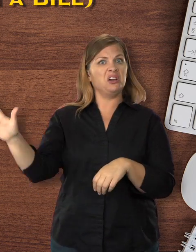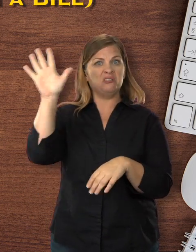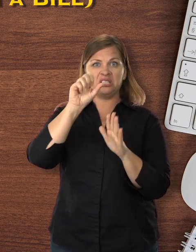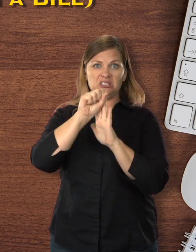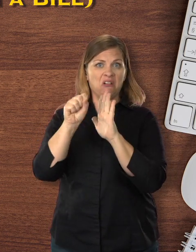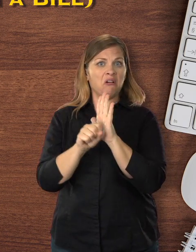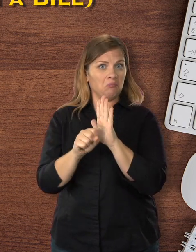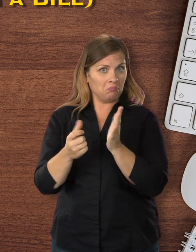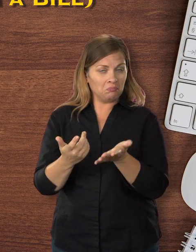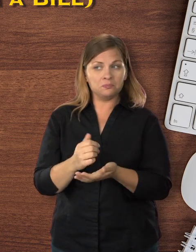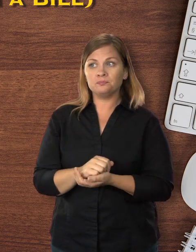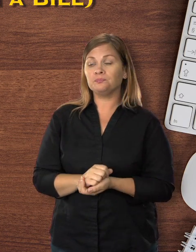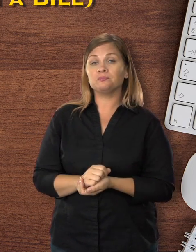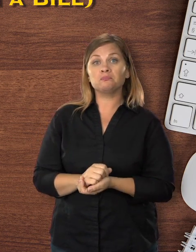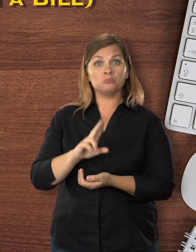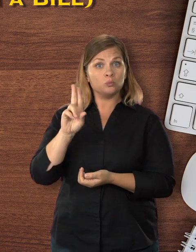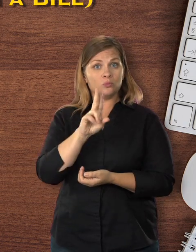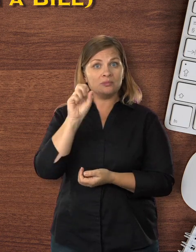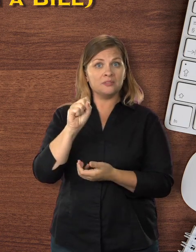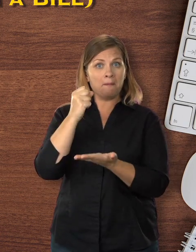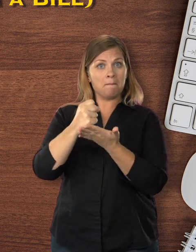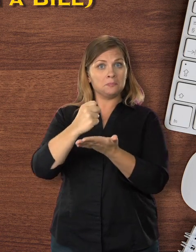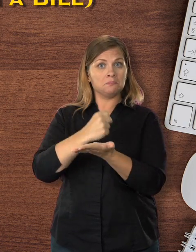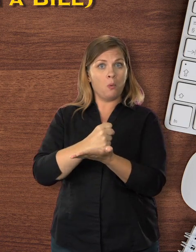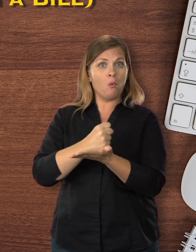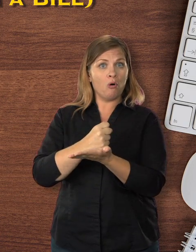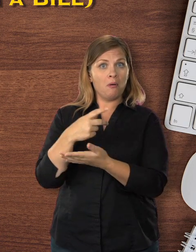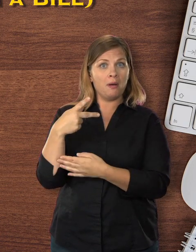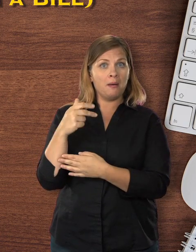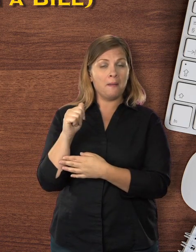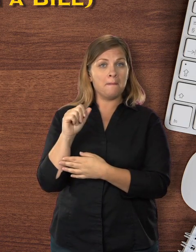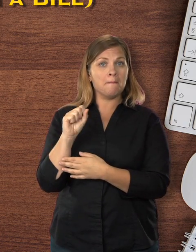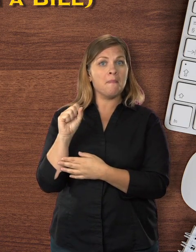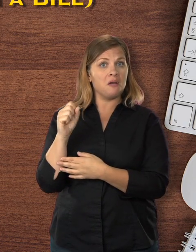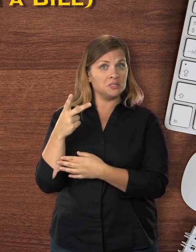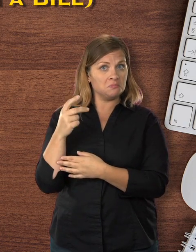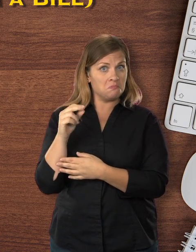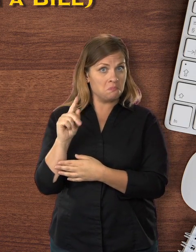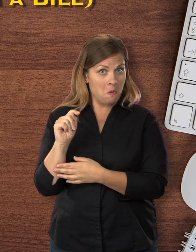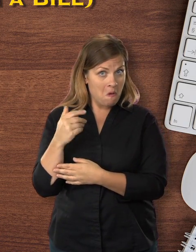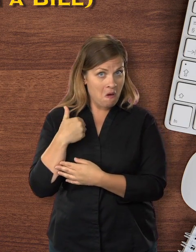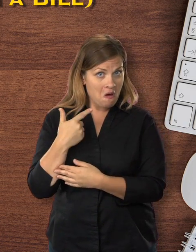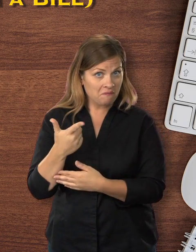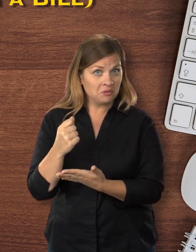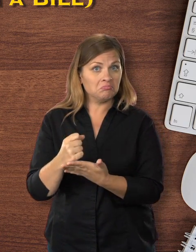Driver's license, state ID card or learner's permit issued by any state,